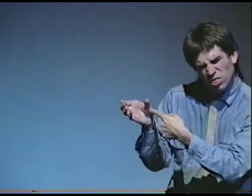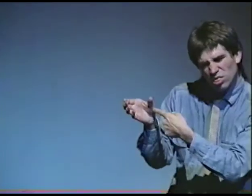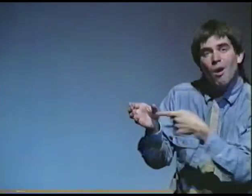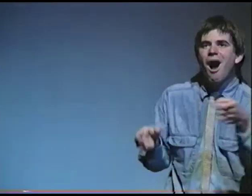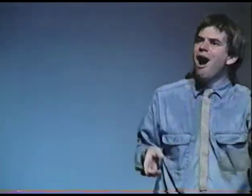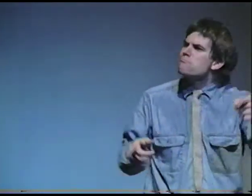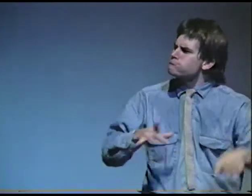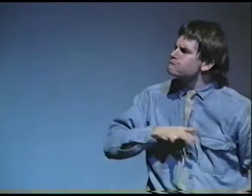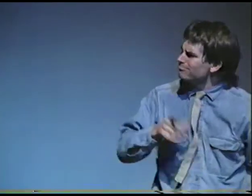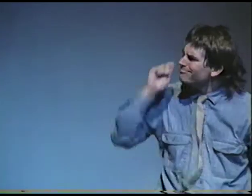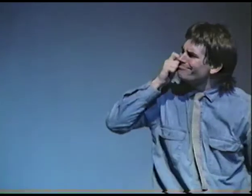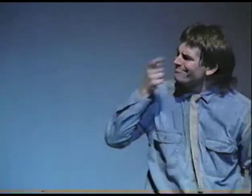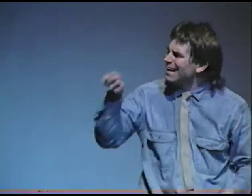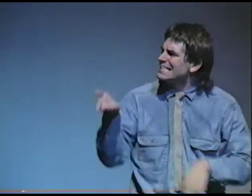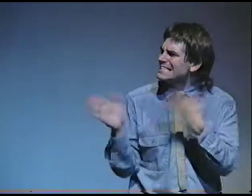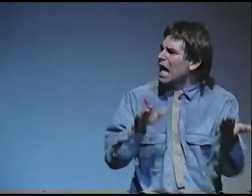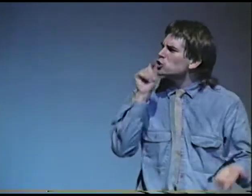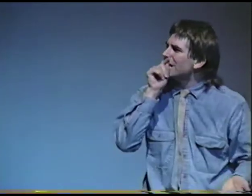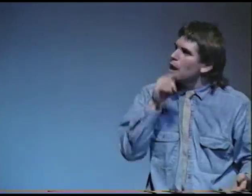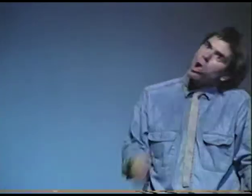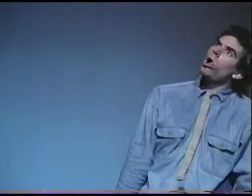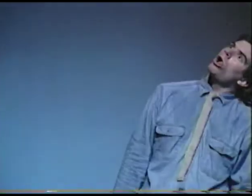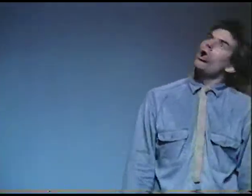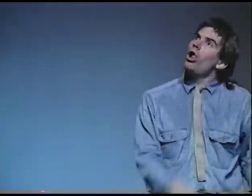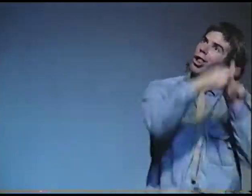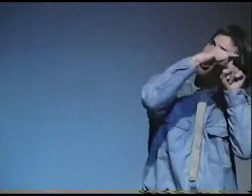And I'm saying, what am I holding in my hand to him? And Kenny said, a dead chicken.